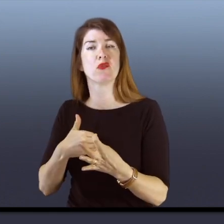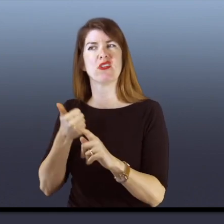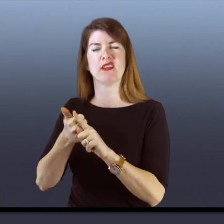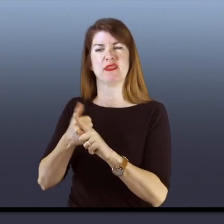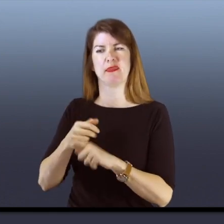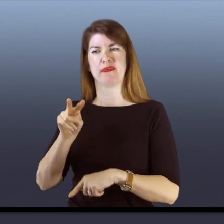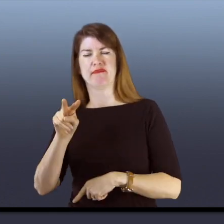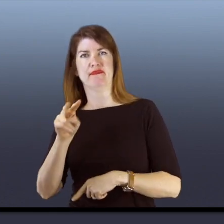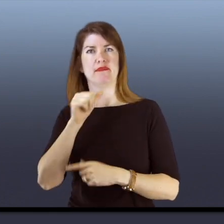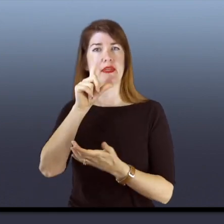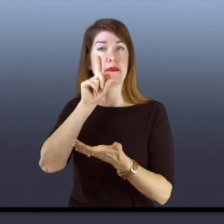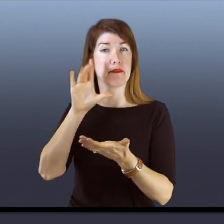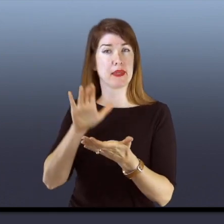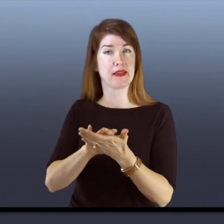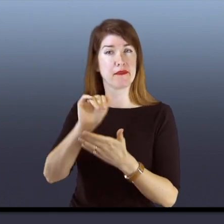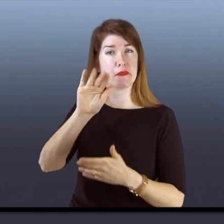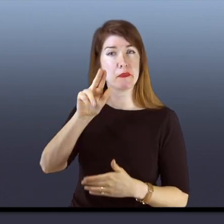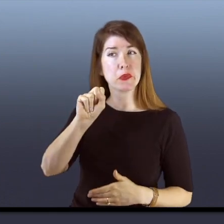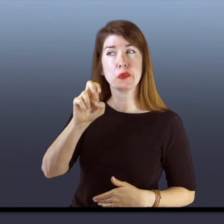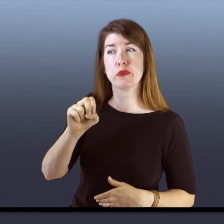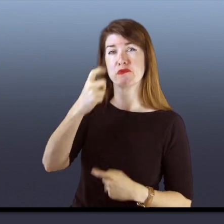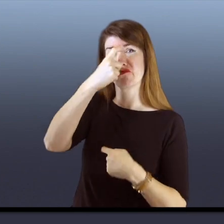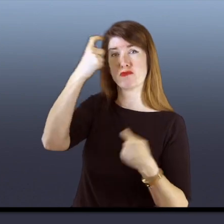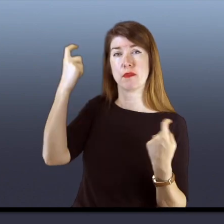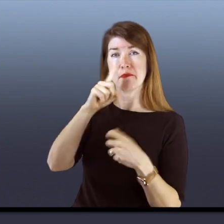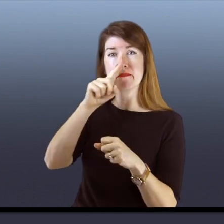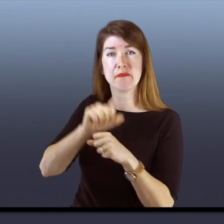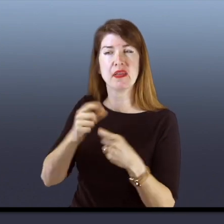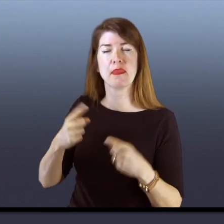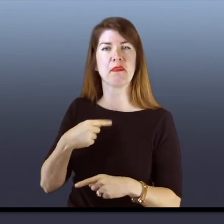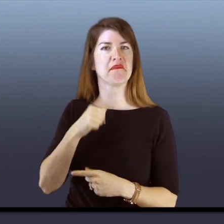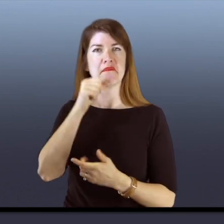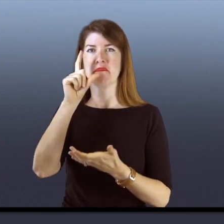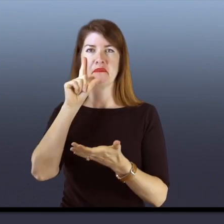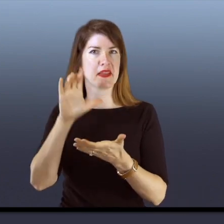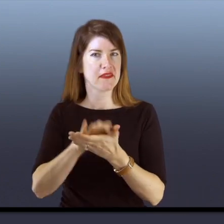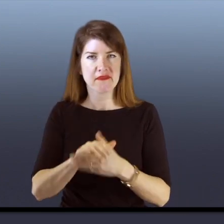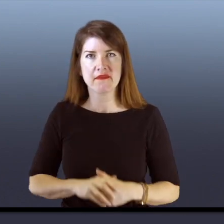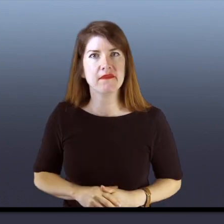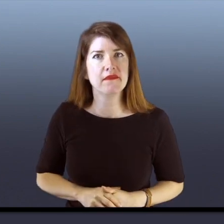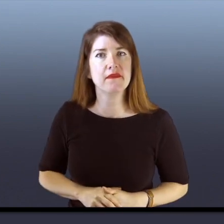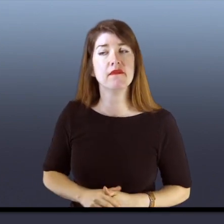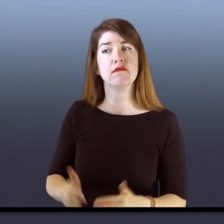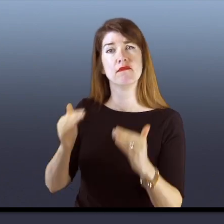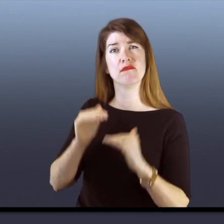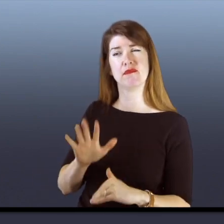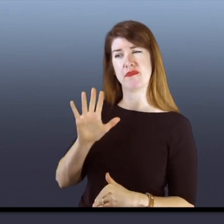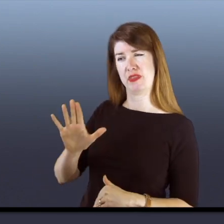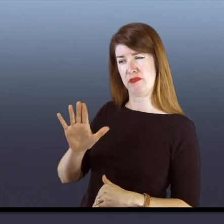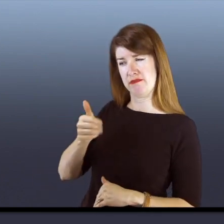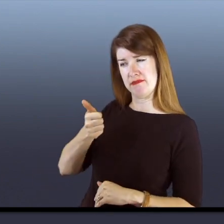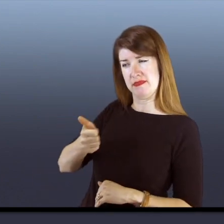Their social and self identity is also very important. As the deaf and hard of hearing person grows up some